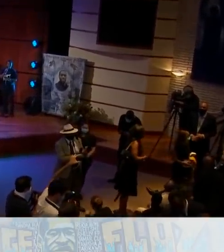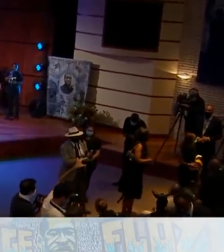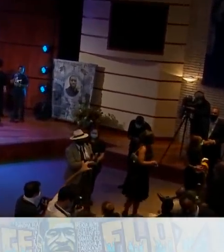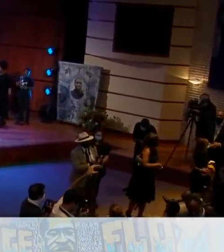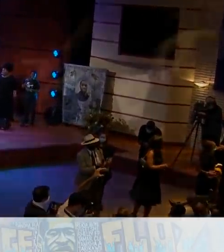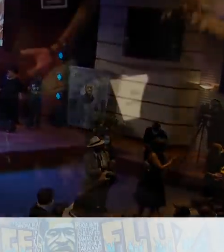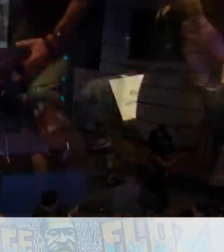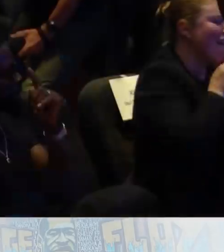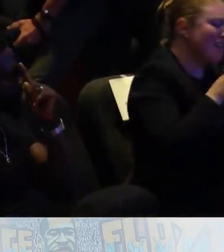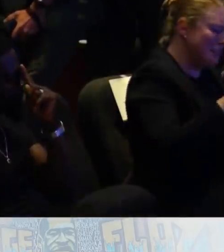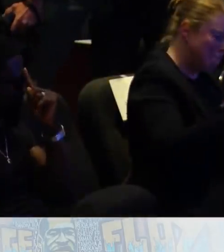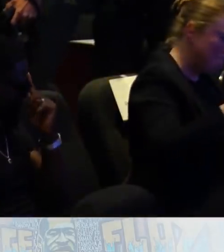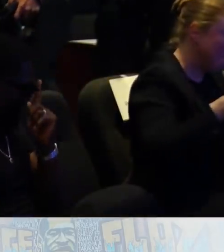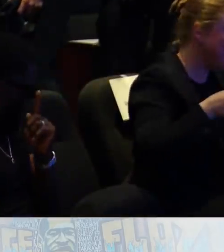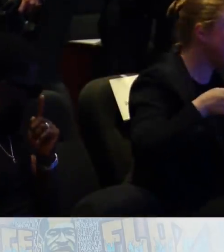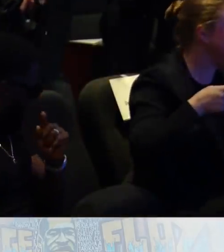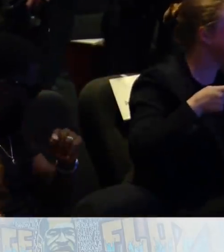THAN YOU CAN BEAR